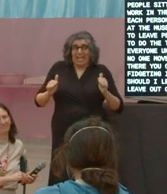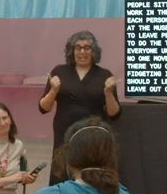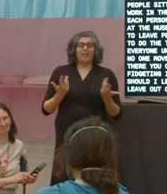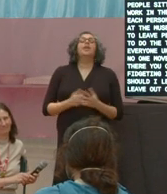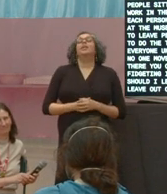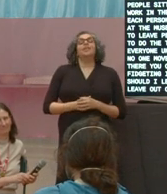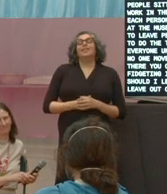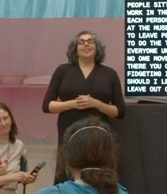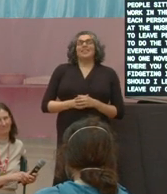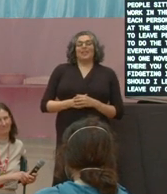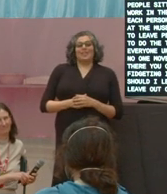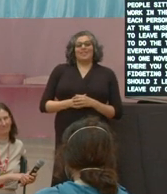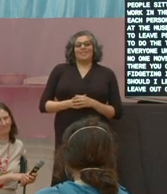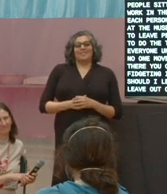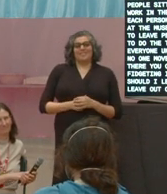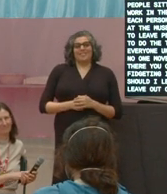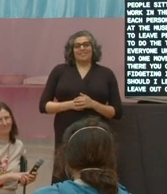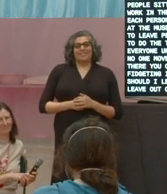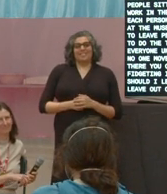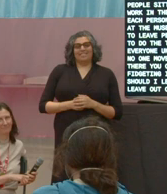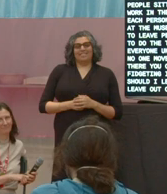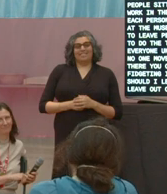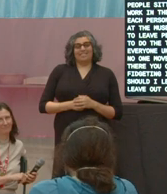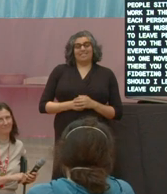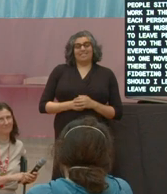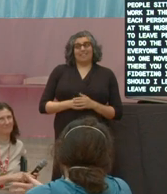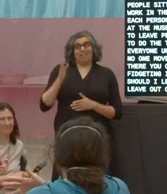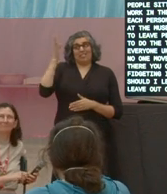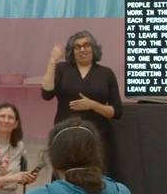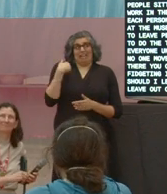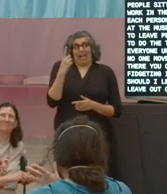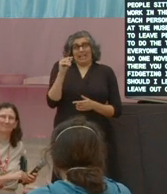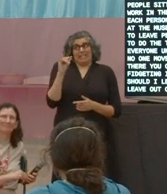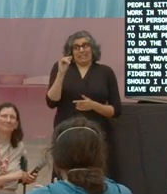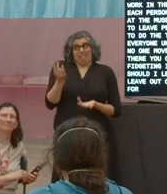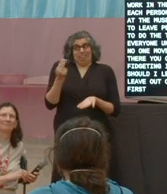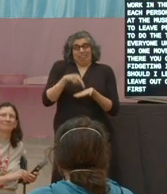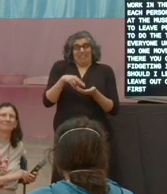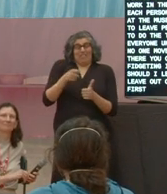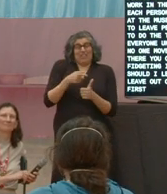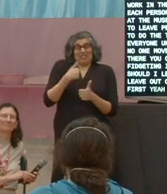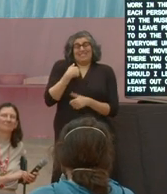And eventually, I did get it first. Yeah. Because I was like,